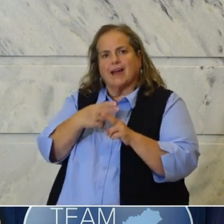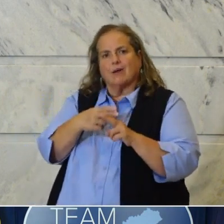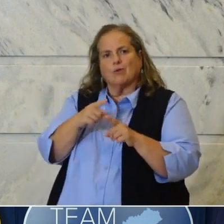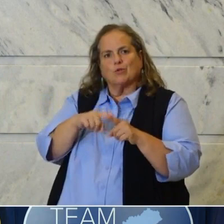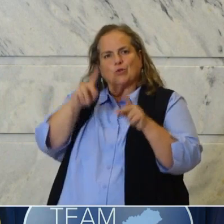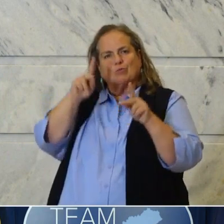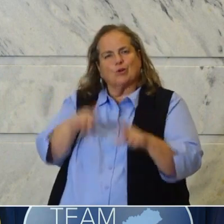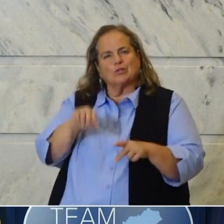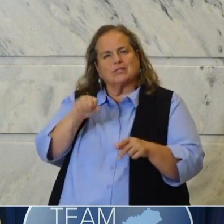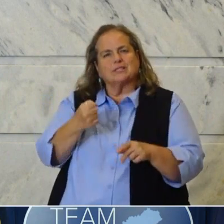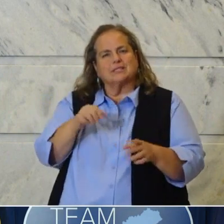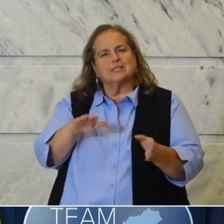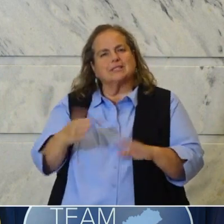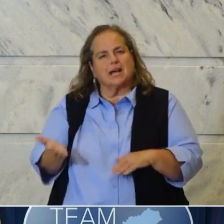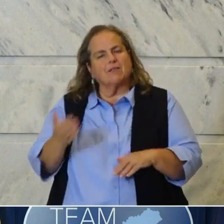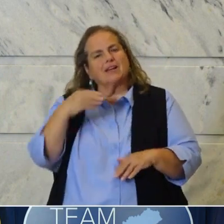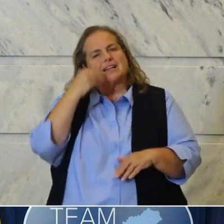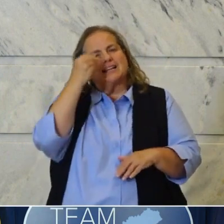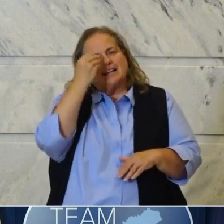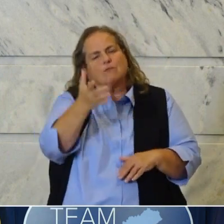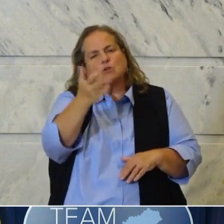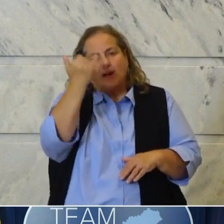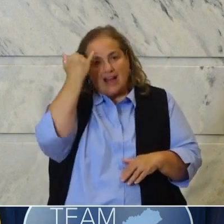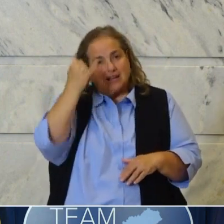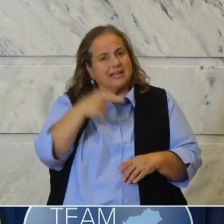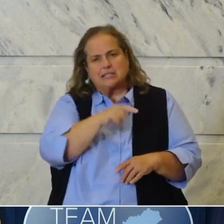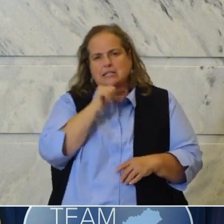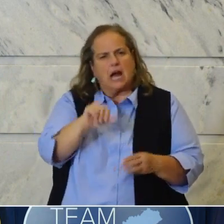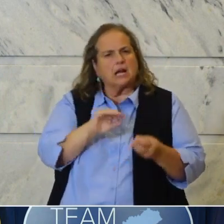these deaths toe try toe remind people that